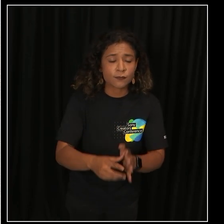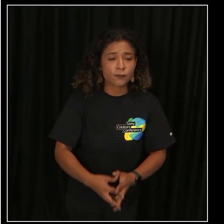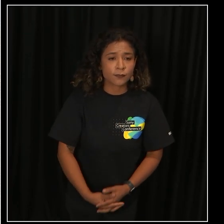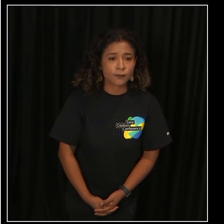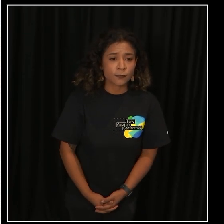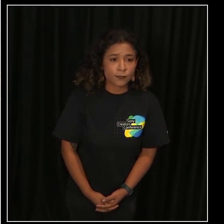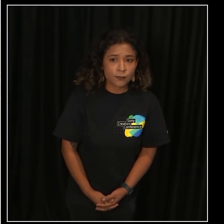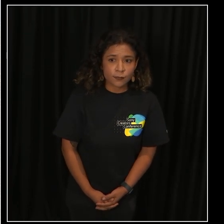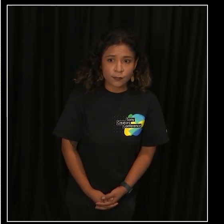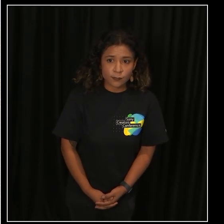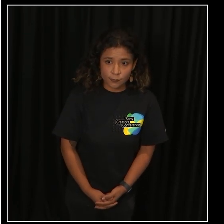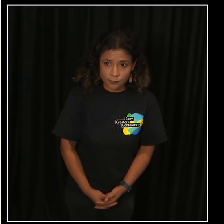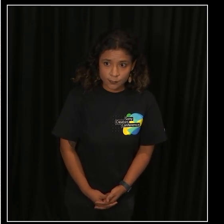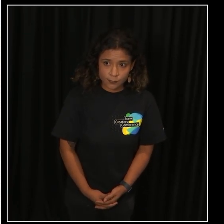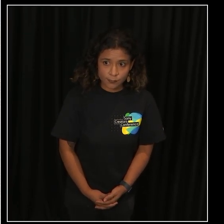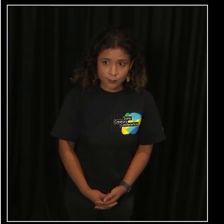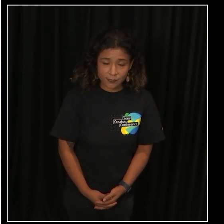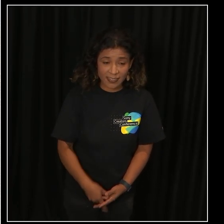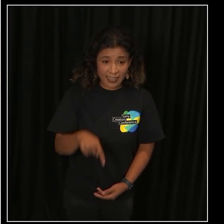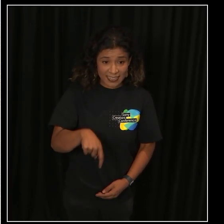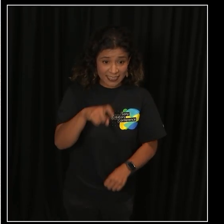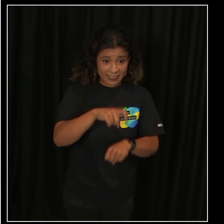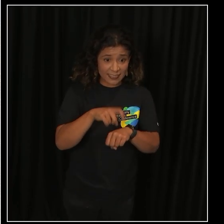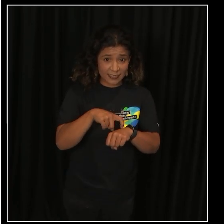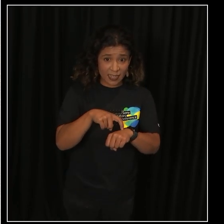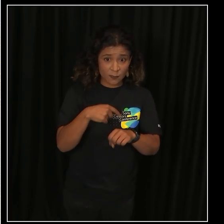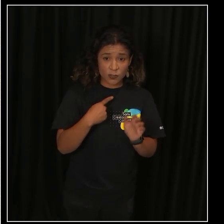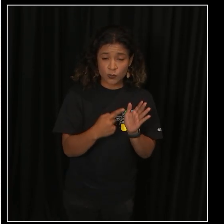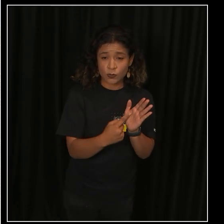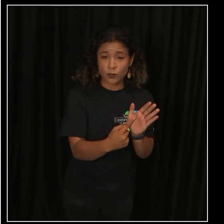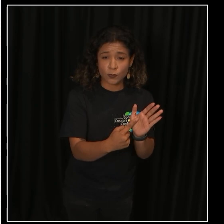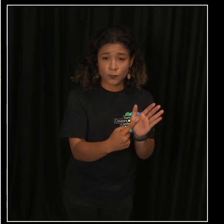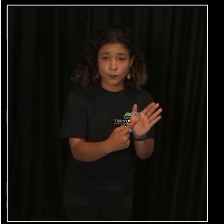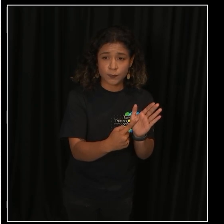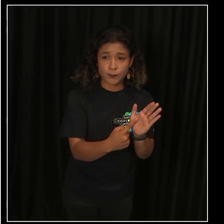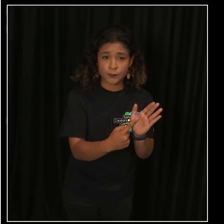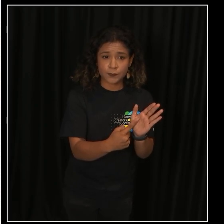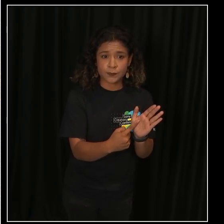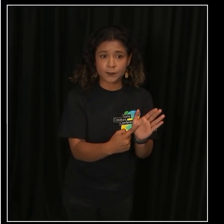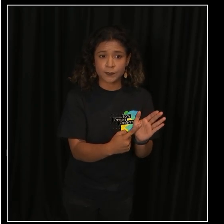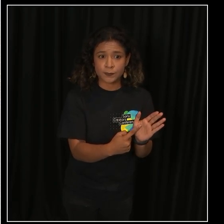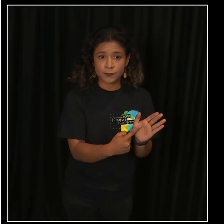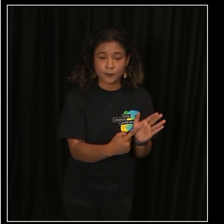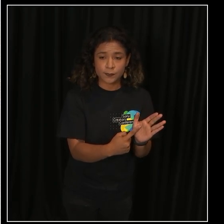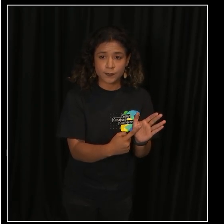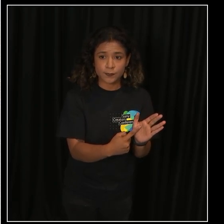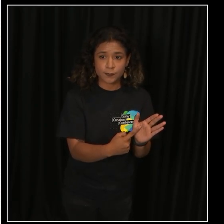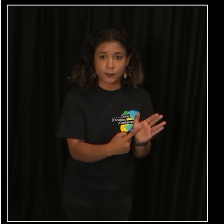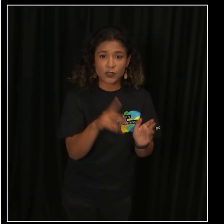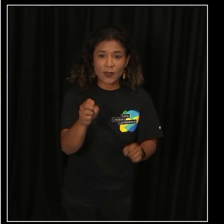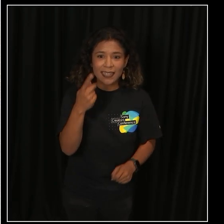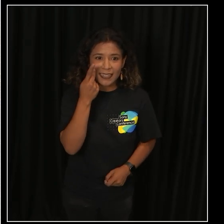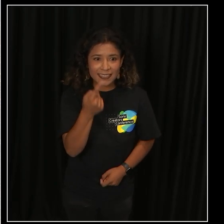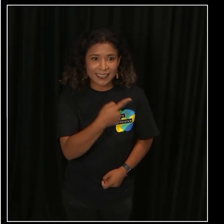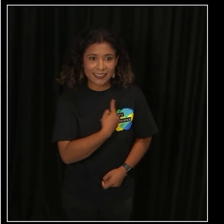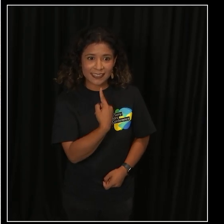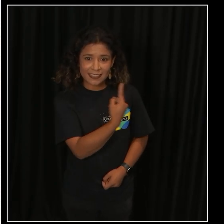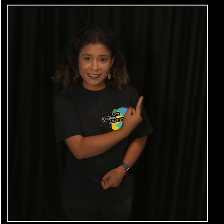The outer word, at this point is show in the figure. Okay, so you can see that there is a lot of noise.